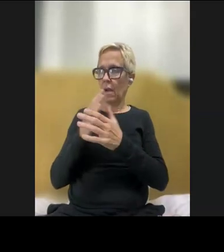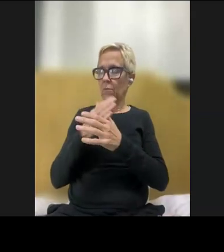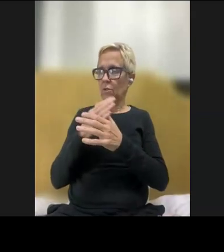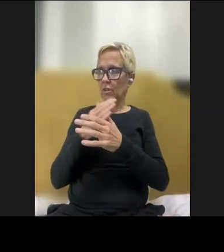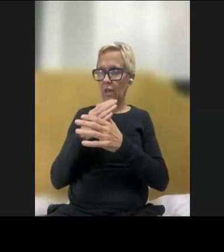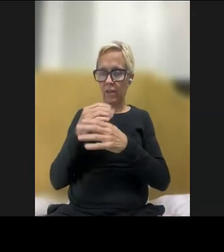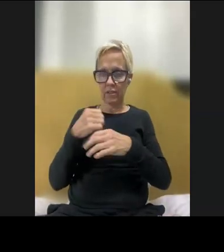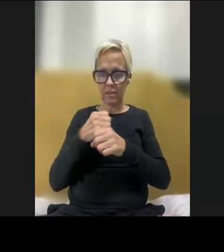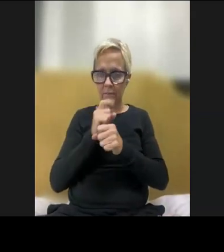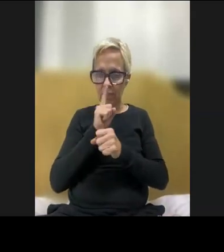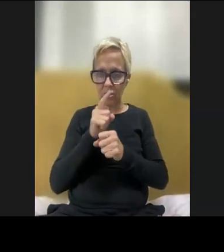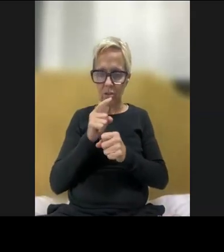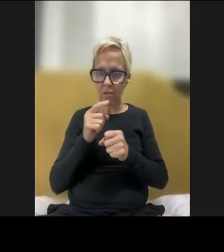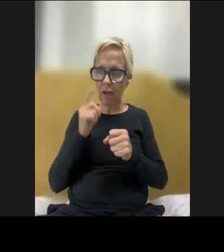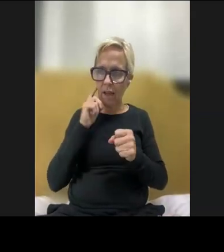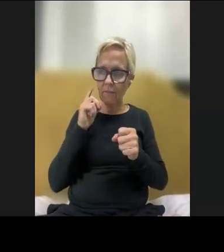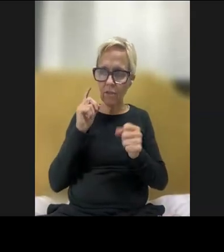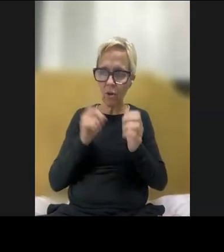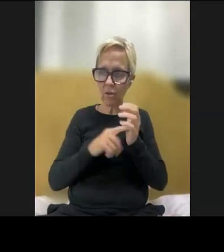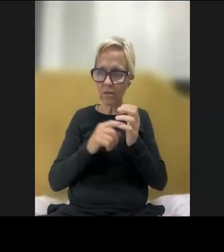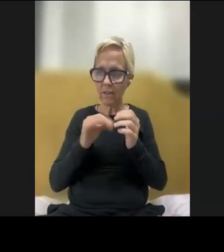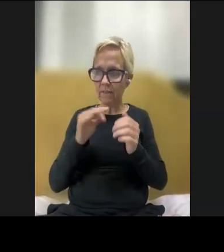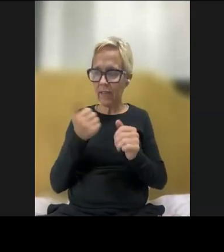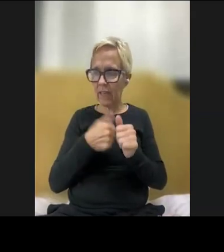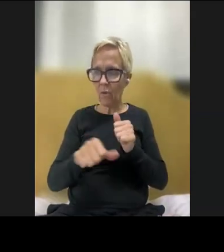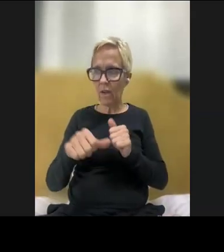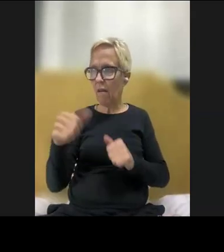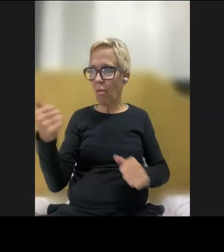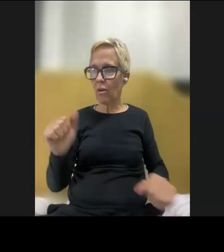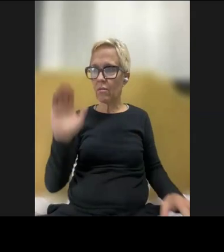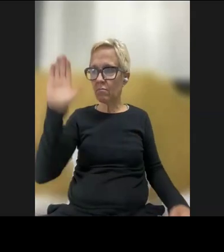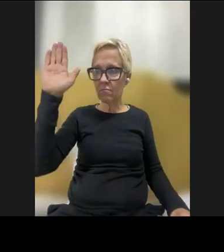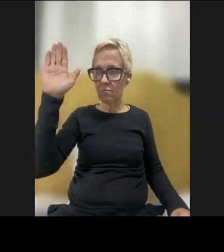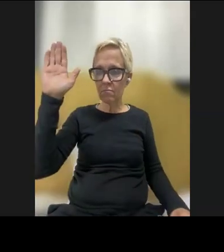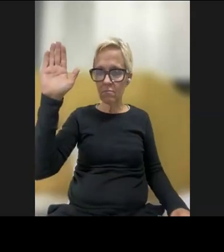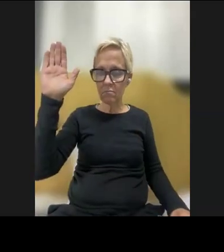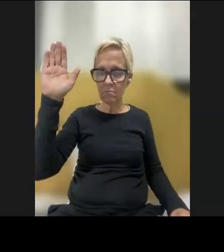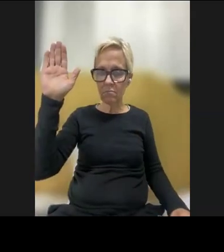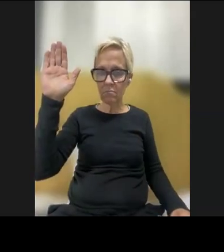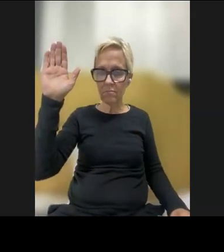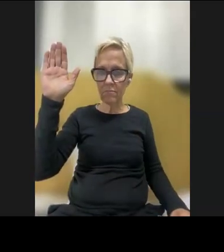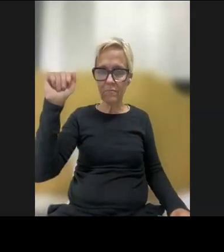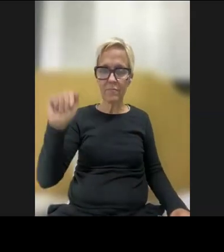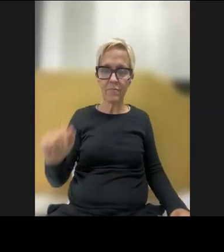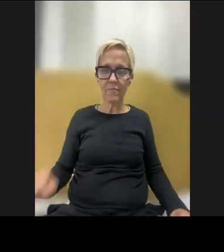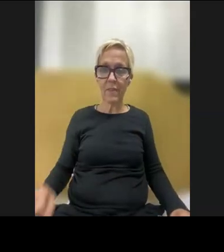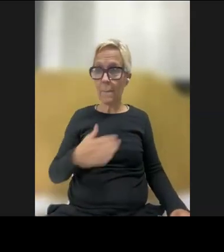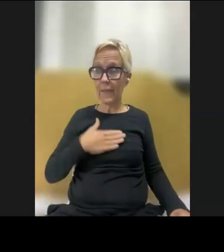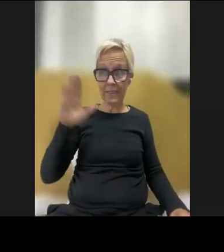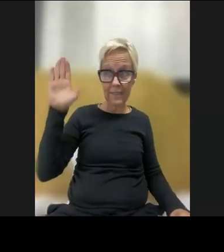Yeah, please answer. I'm going stop sharing to make sure no one's hands are raised.